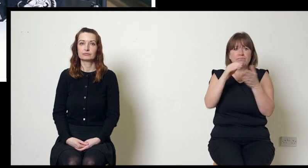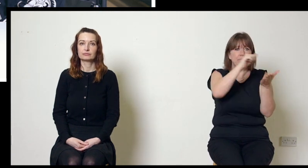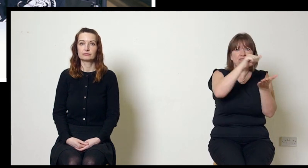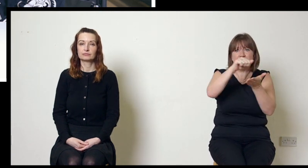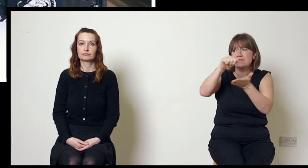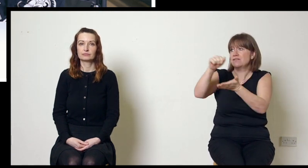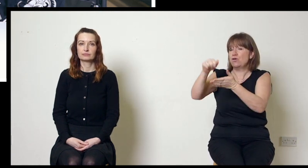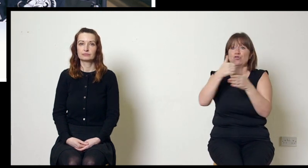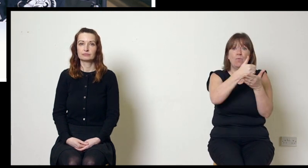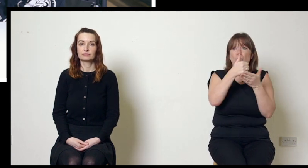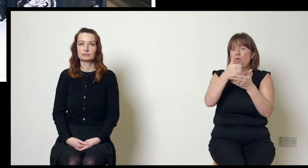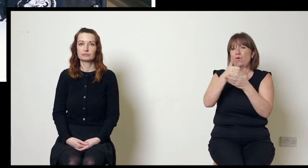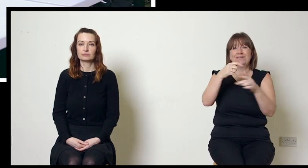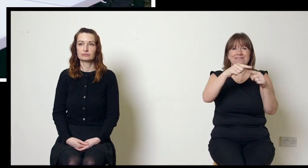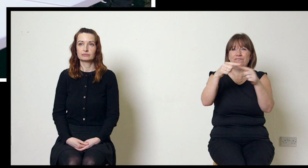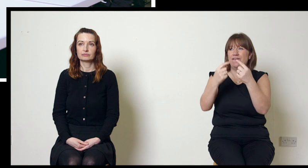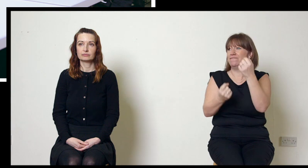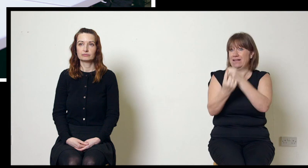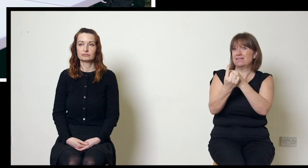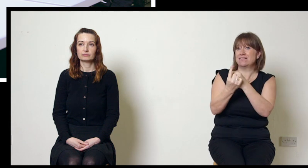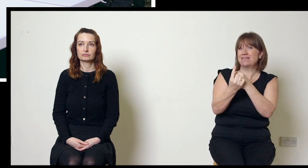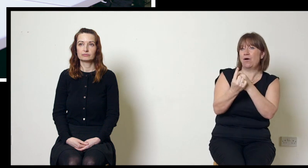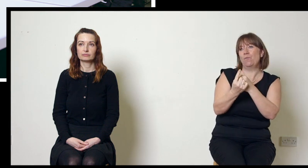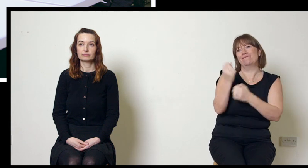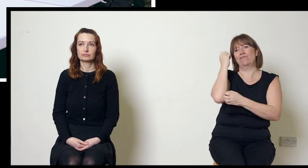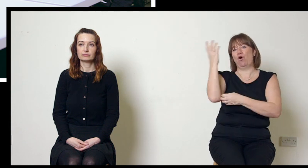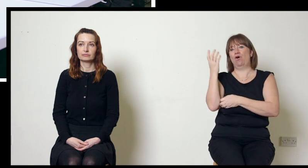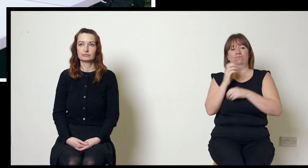events and opportunities. And what we didn't write into it is that the events had to happen